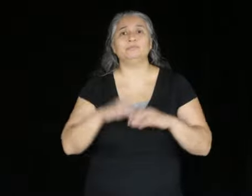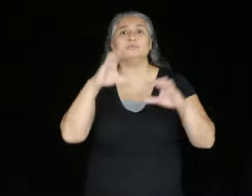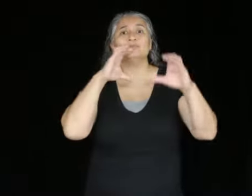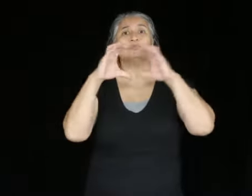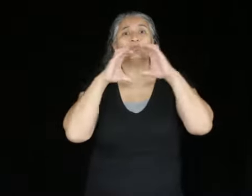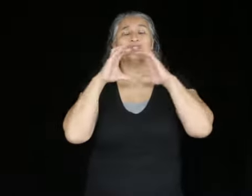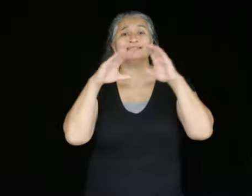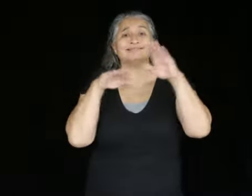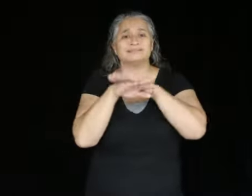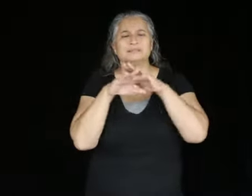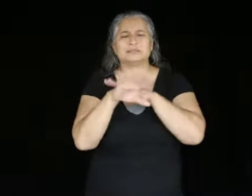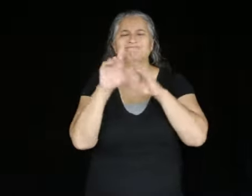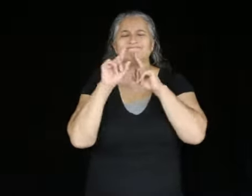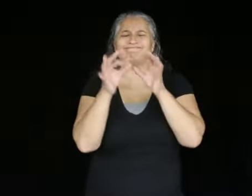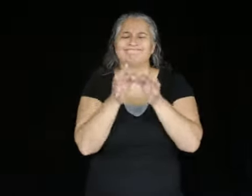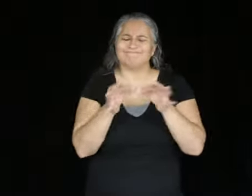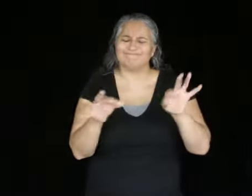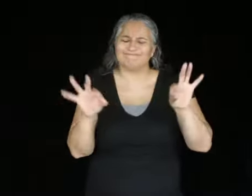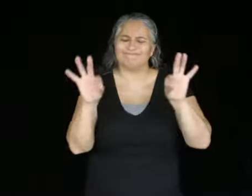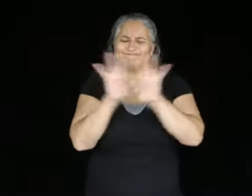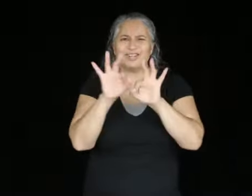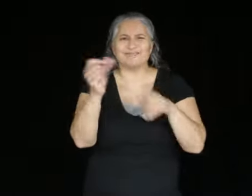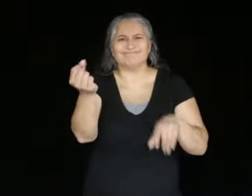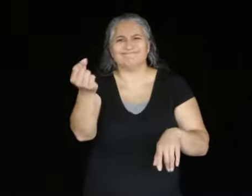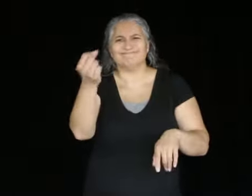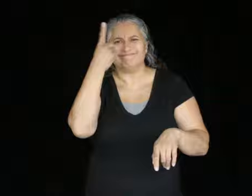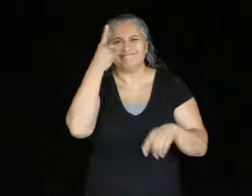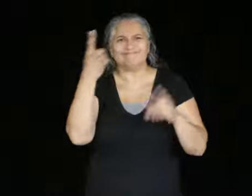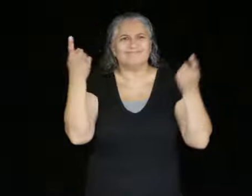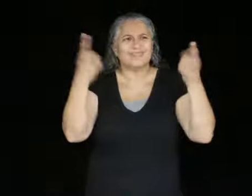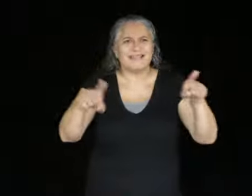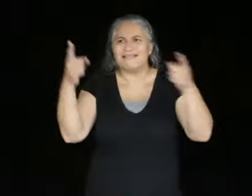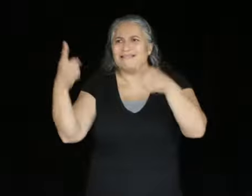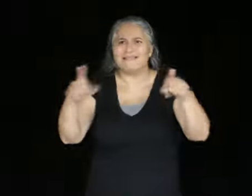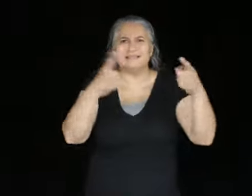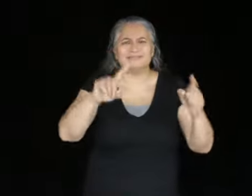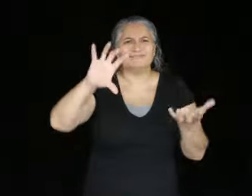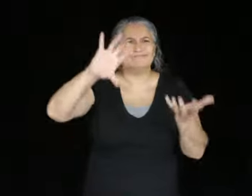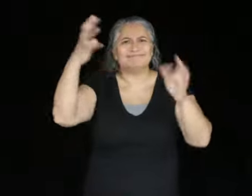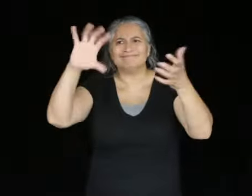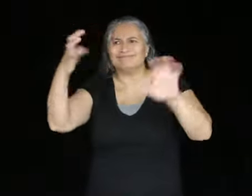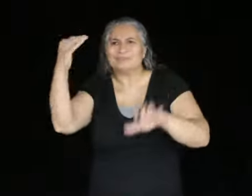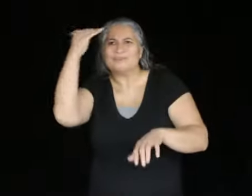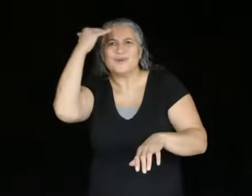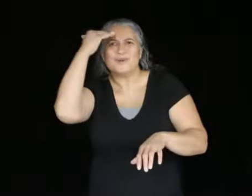Communication access is very important for understanding what is happening and to know